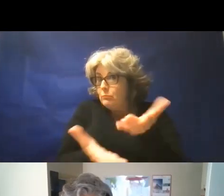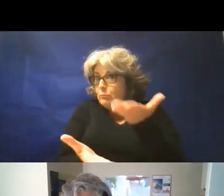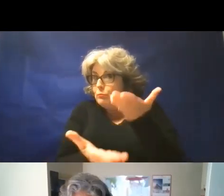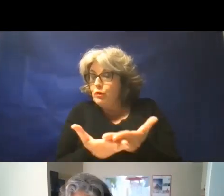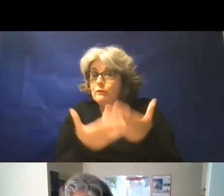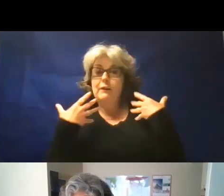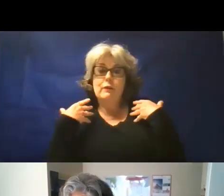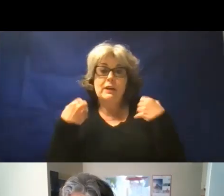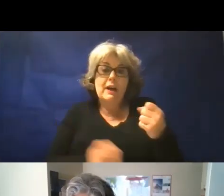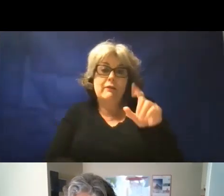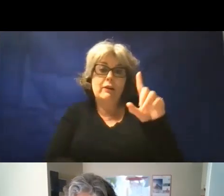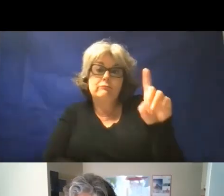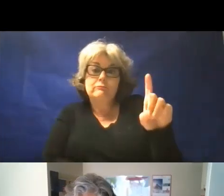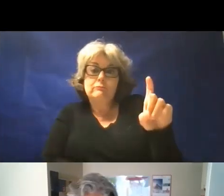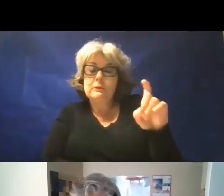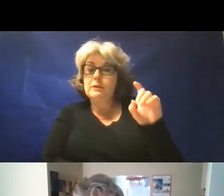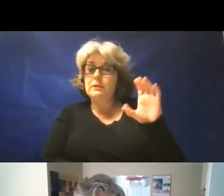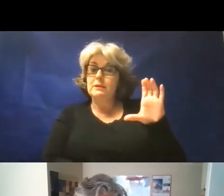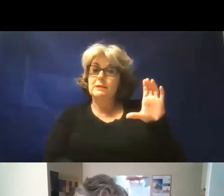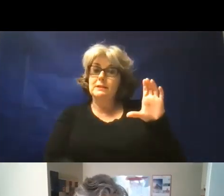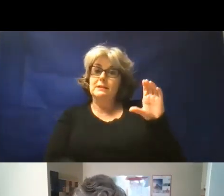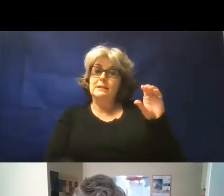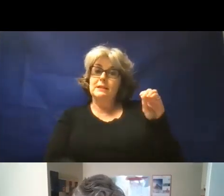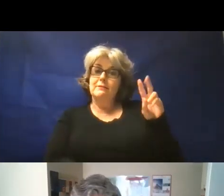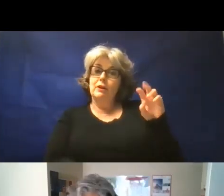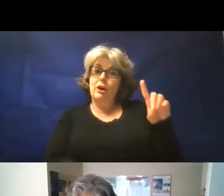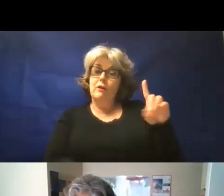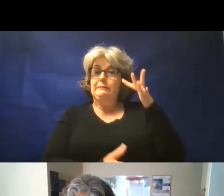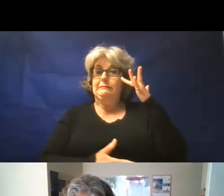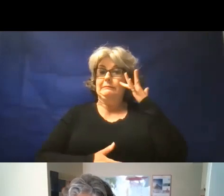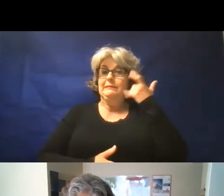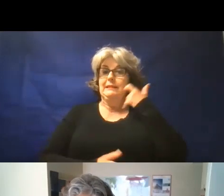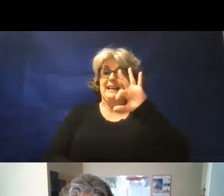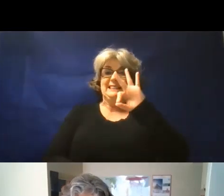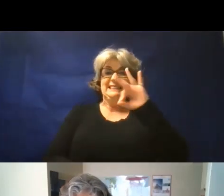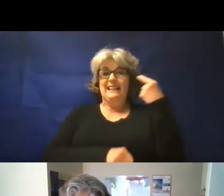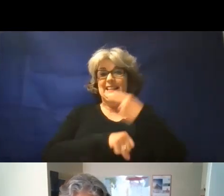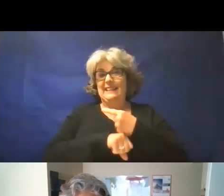if they have had COVID infection in the last 90 days this is a special situation